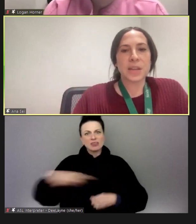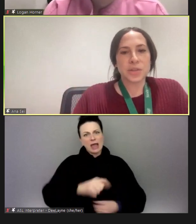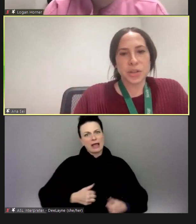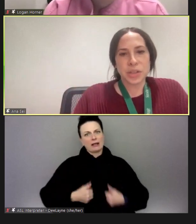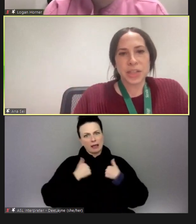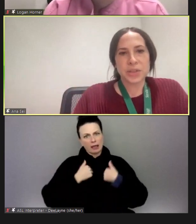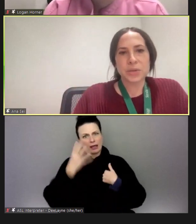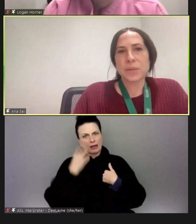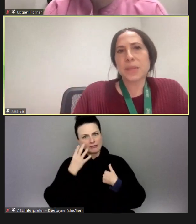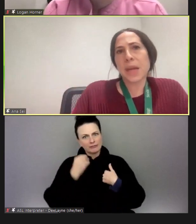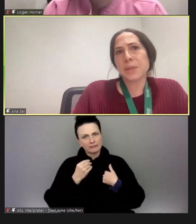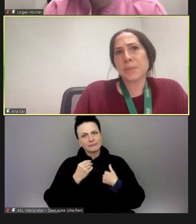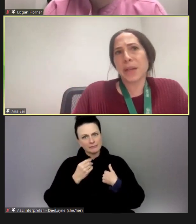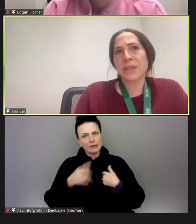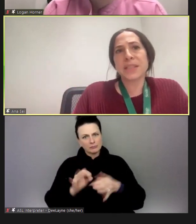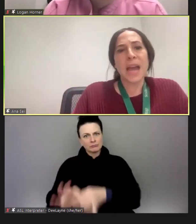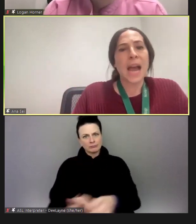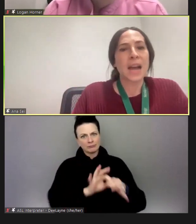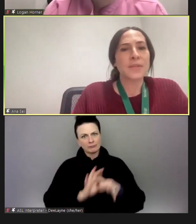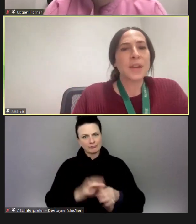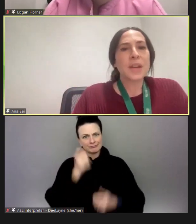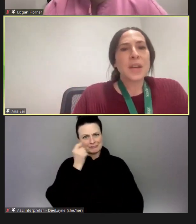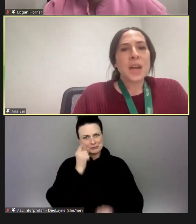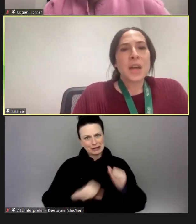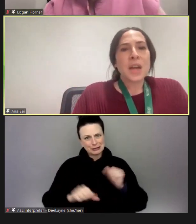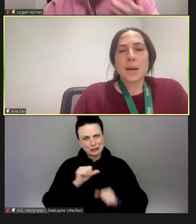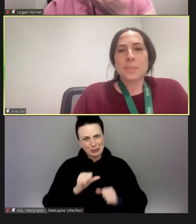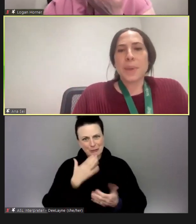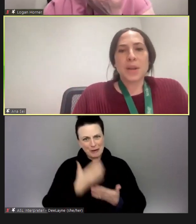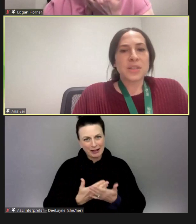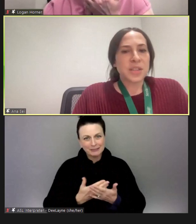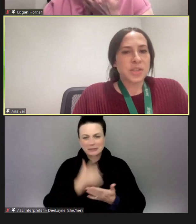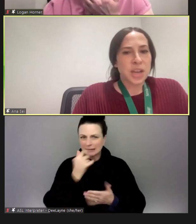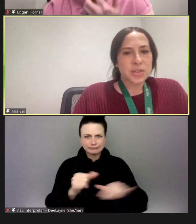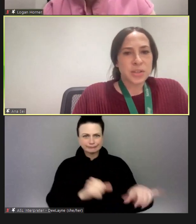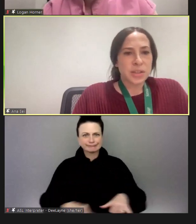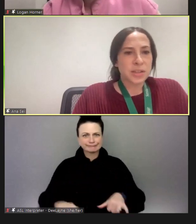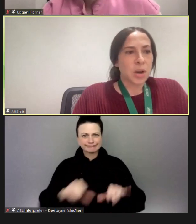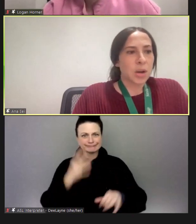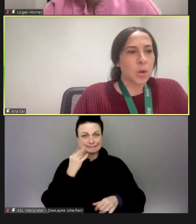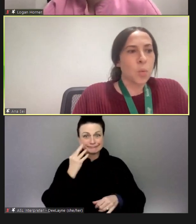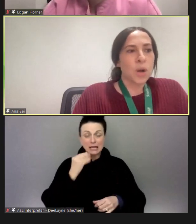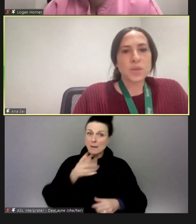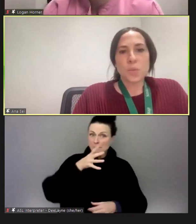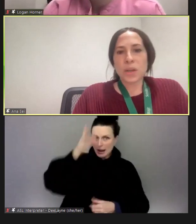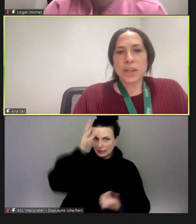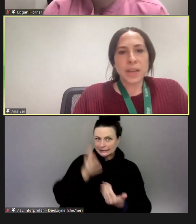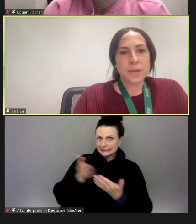Journey so sometimes parents have um